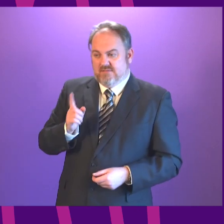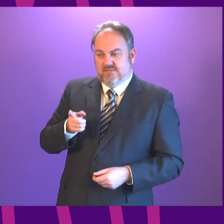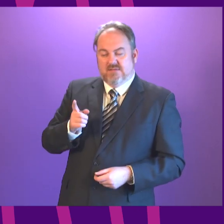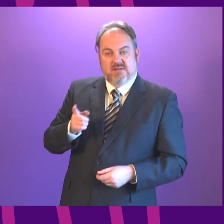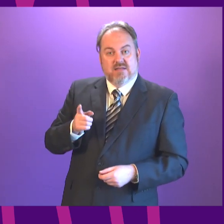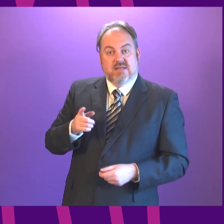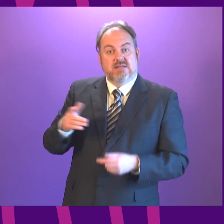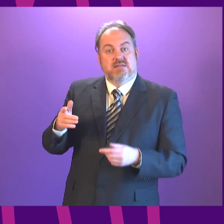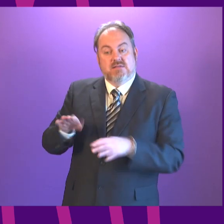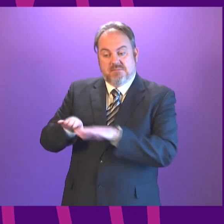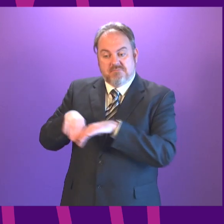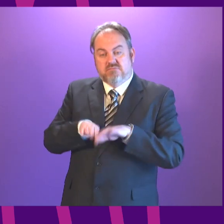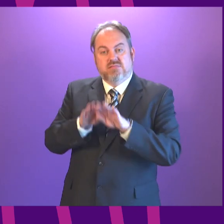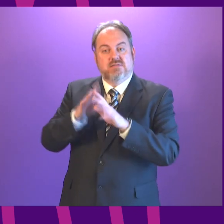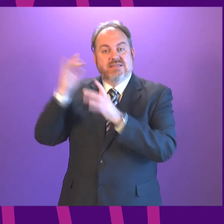mass testing of drivers—as it almost certainly will—we do not know whether it will be polymerase